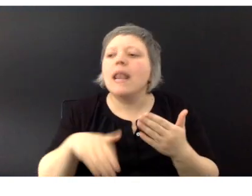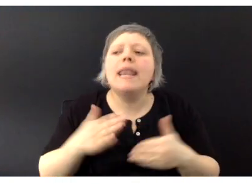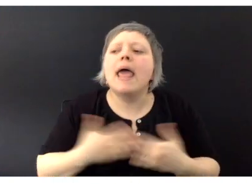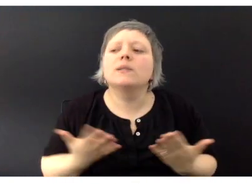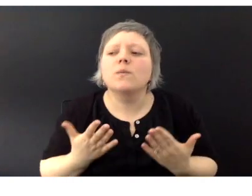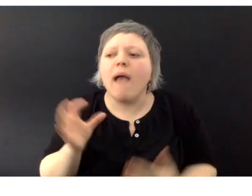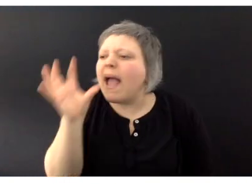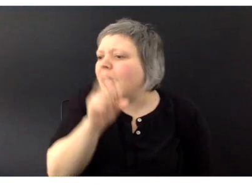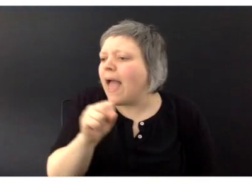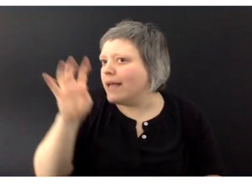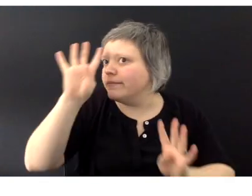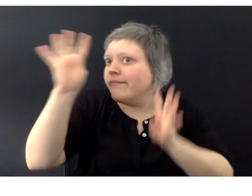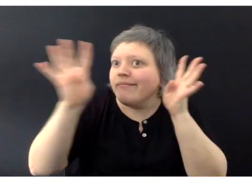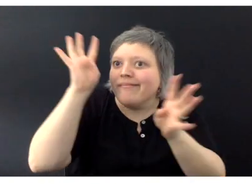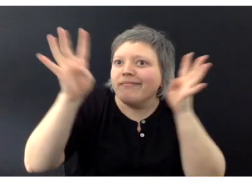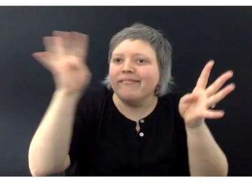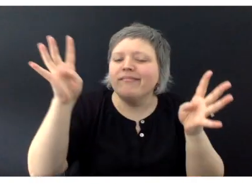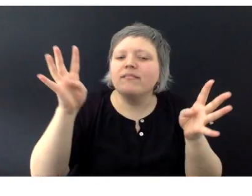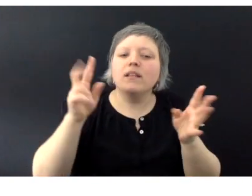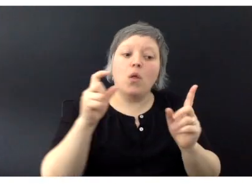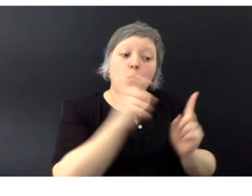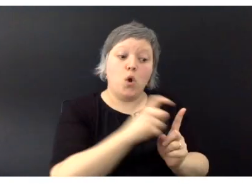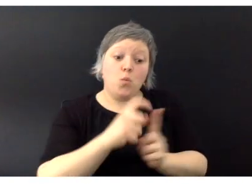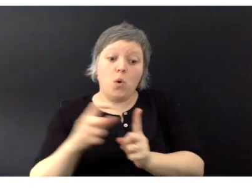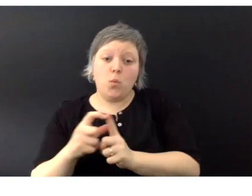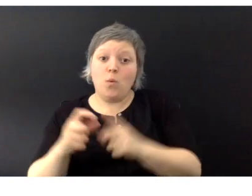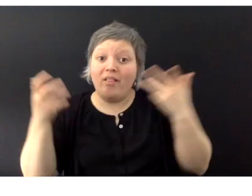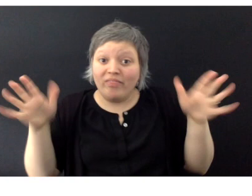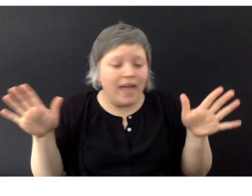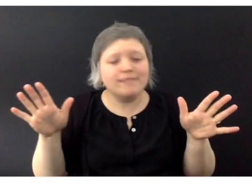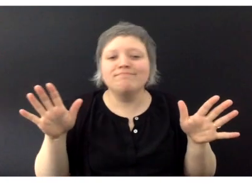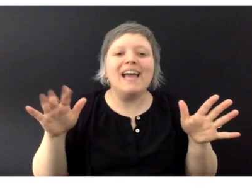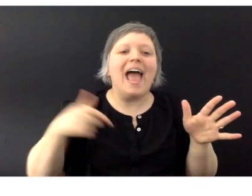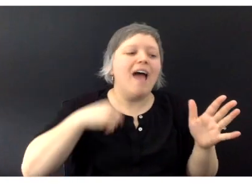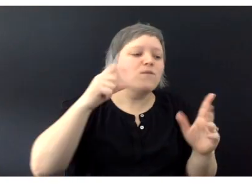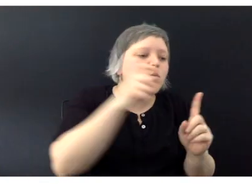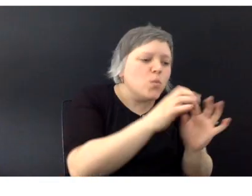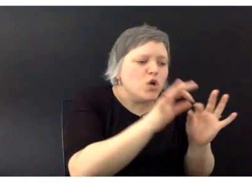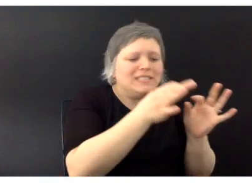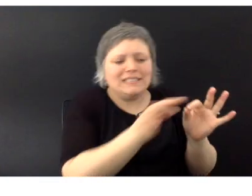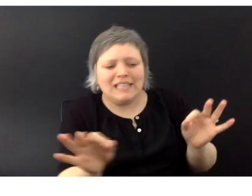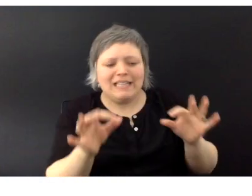Don't feel tied down to just the words that are on the page. Make it as interactive as you can.